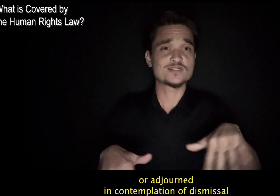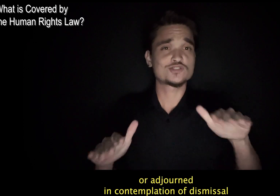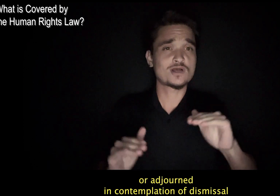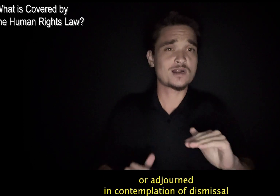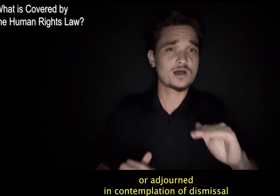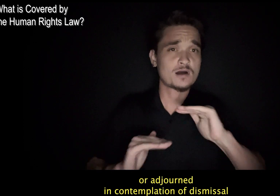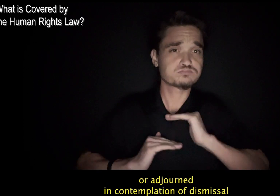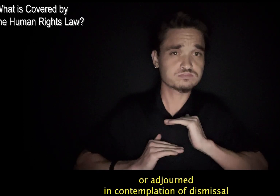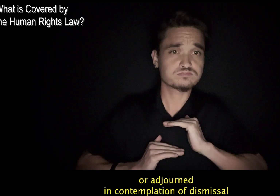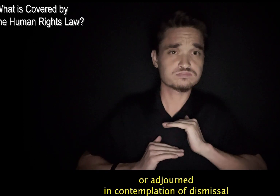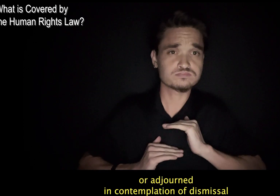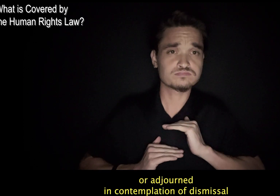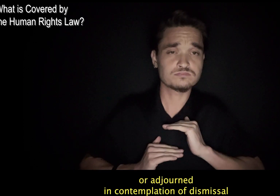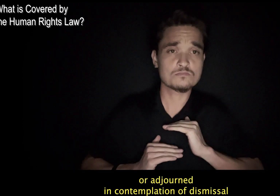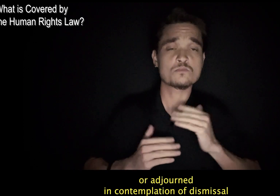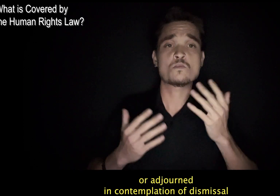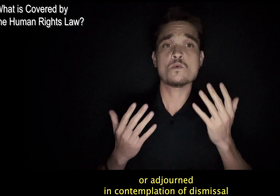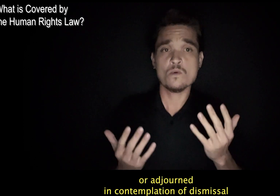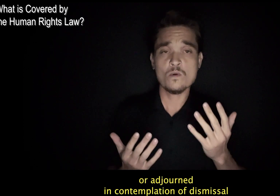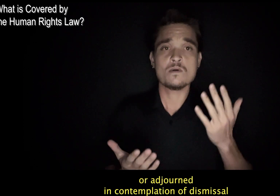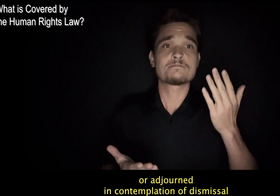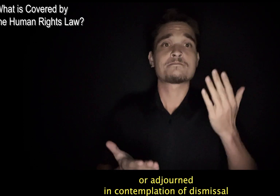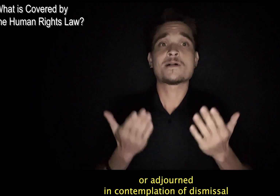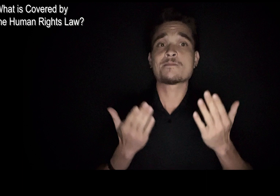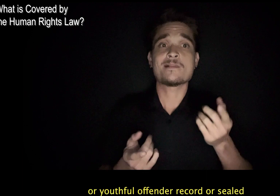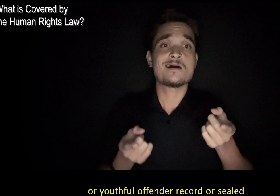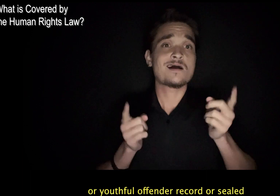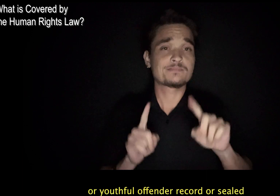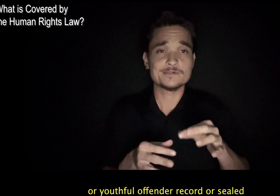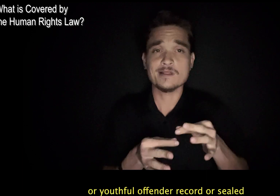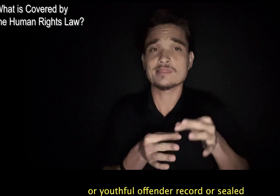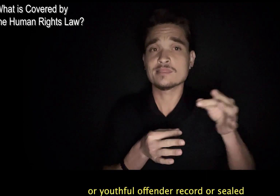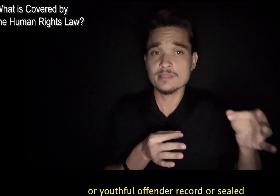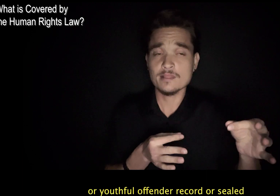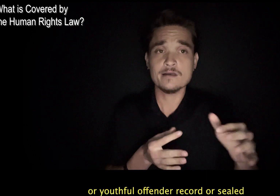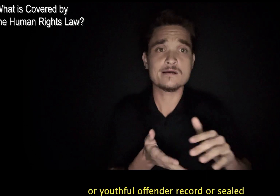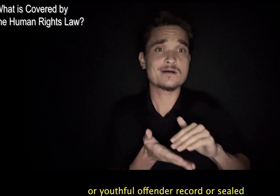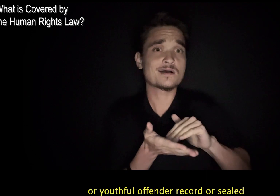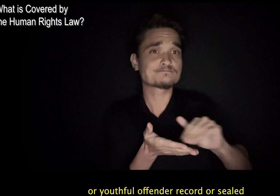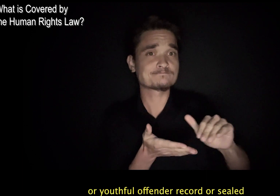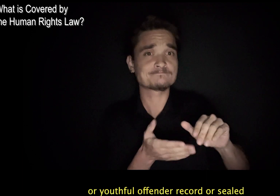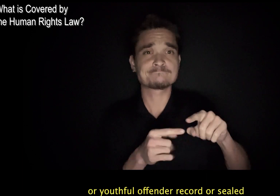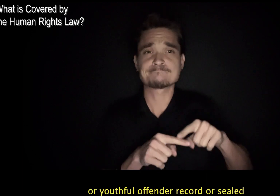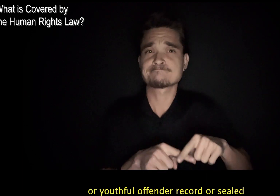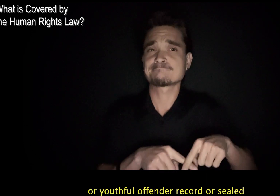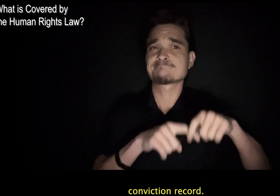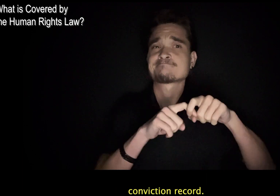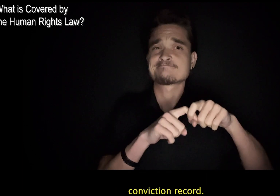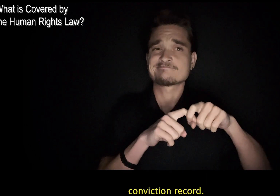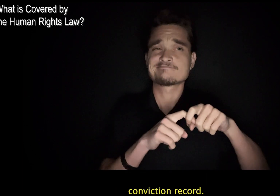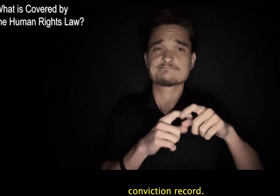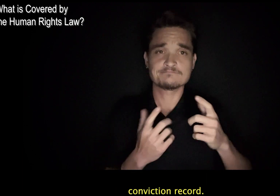or adjourned in contemplation of dismissal or youthful offender record or sealed conviction record.